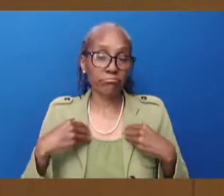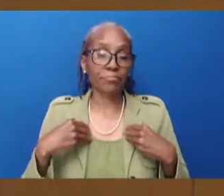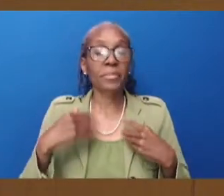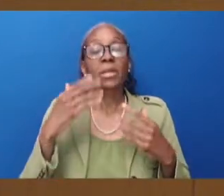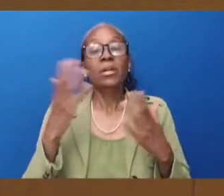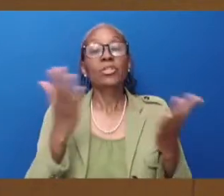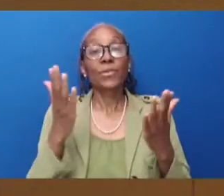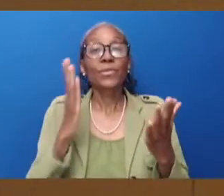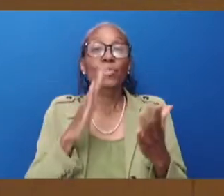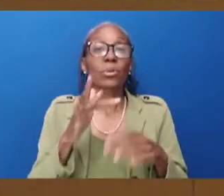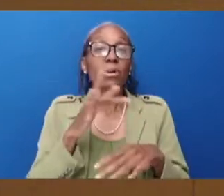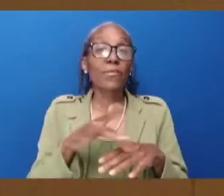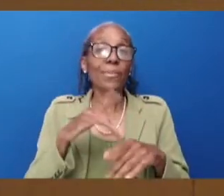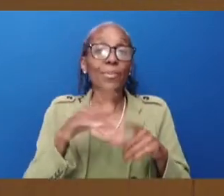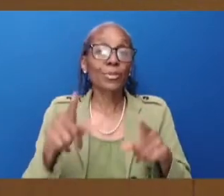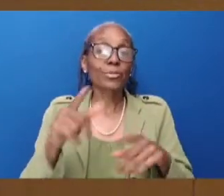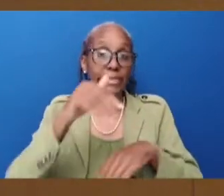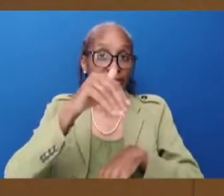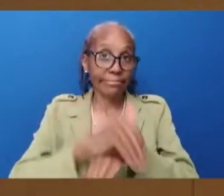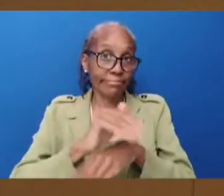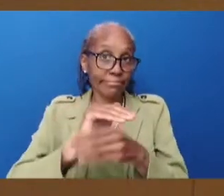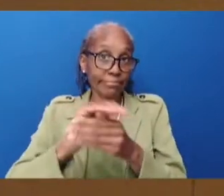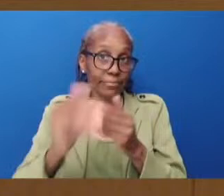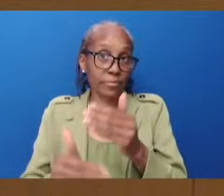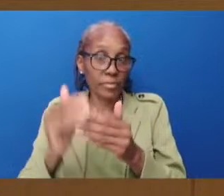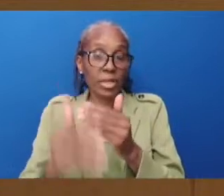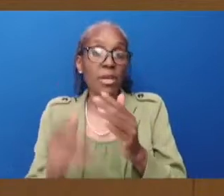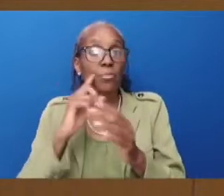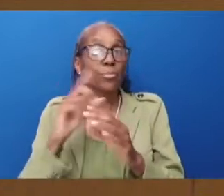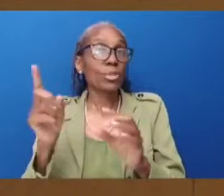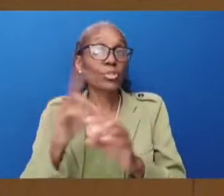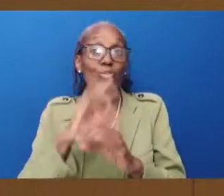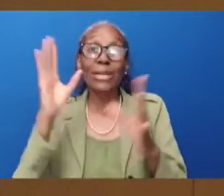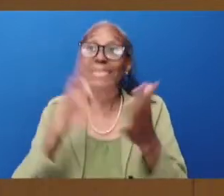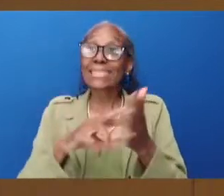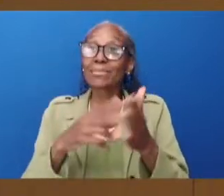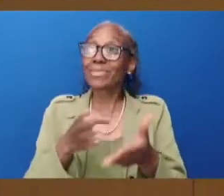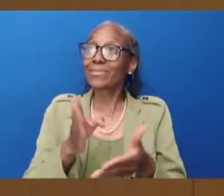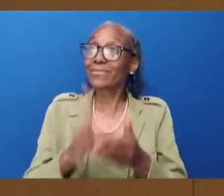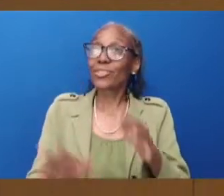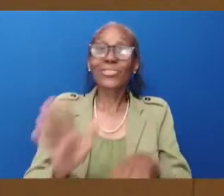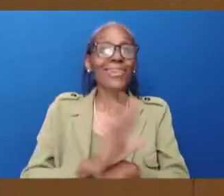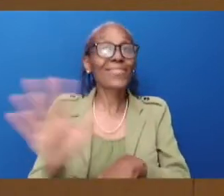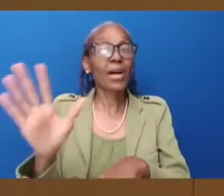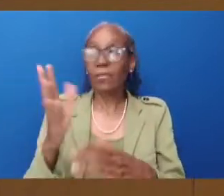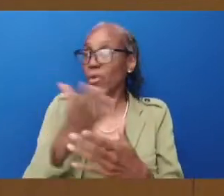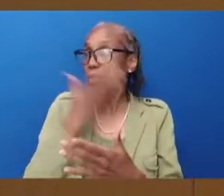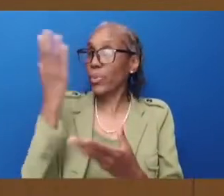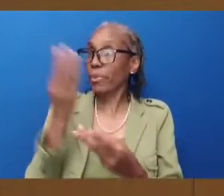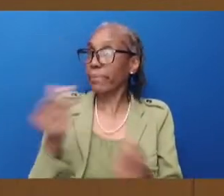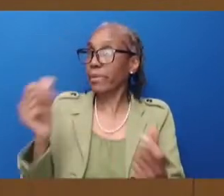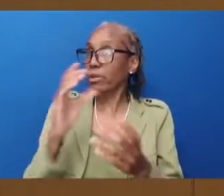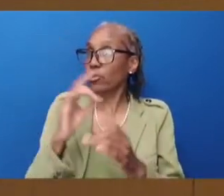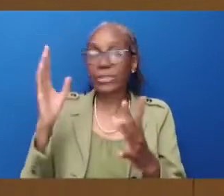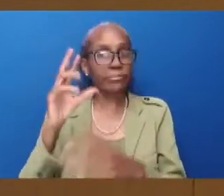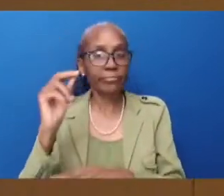DIRECT PATHWAY TO PERMANENT HOUSING. AND IMPORTANTLY, SERVICES THAT WILL BE AVAILABLE DURING